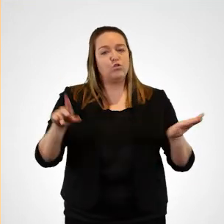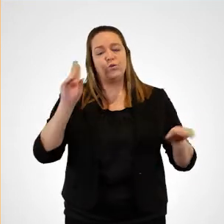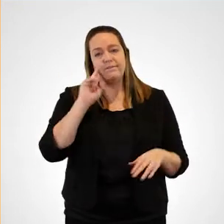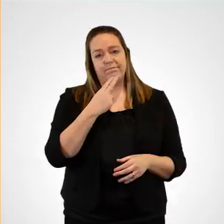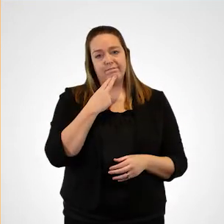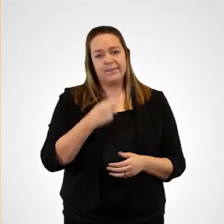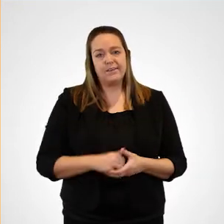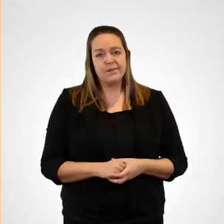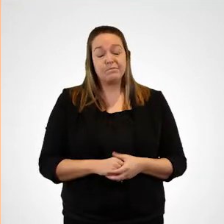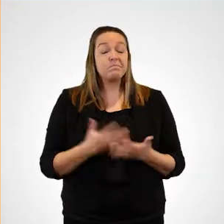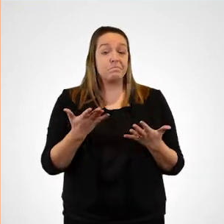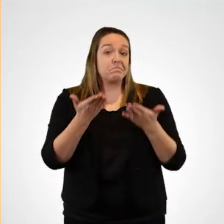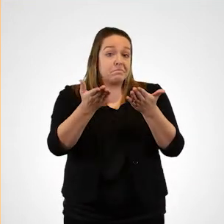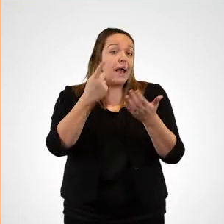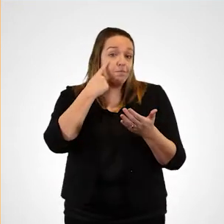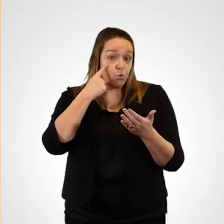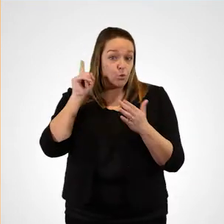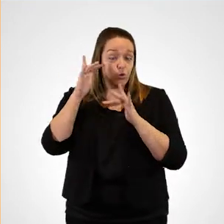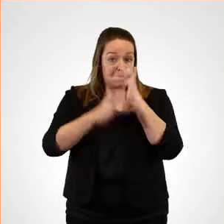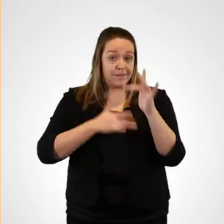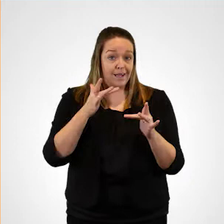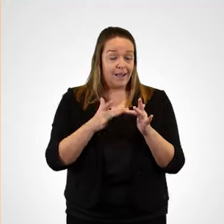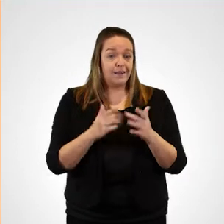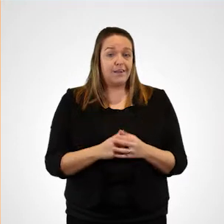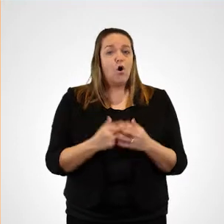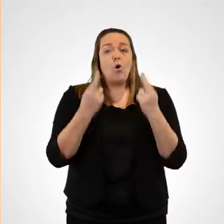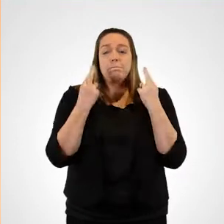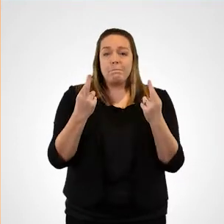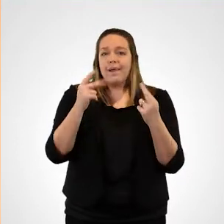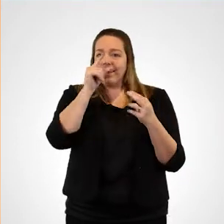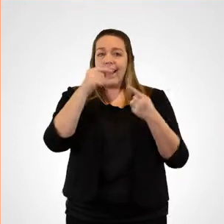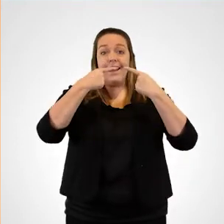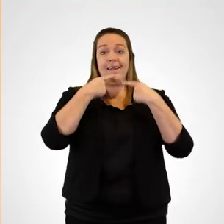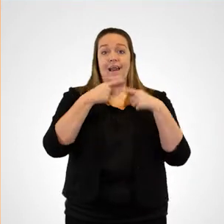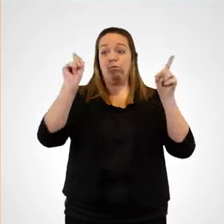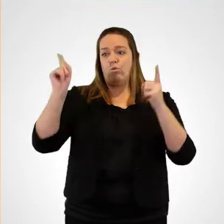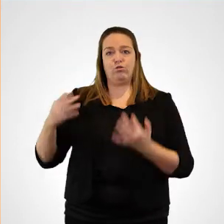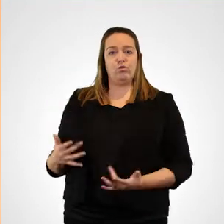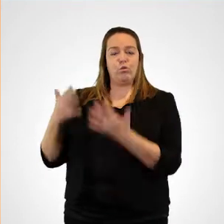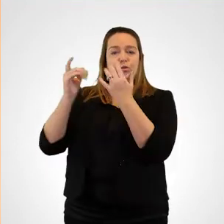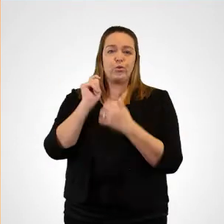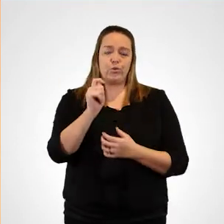So I do suggest that you go to the website and hopefully we will be able to announce the results formally very soon.